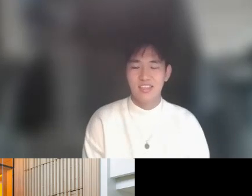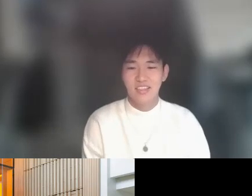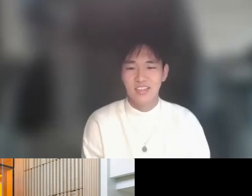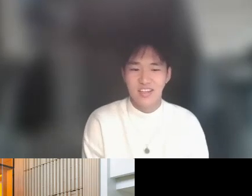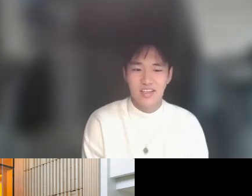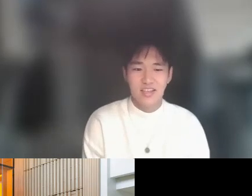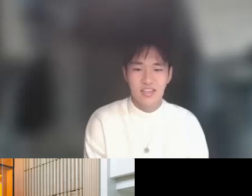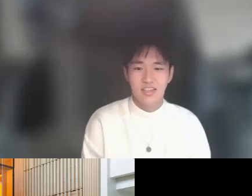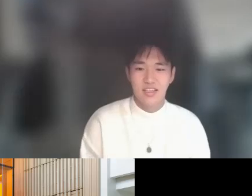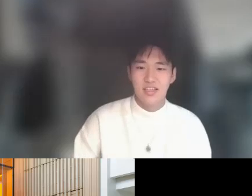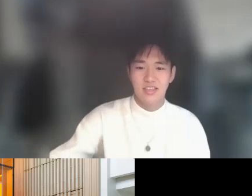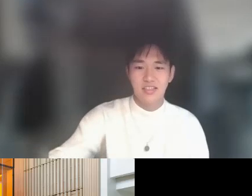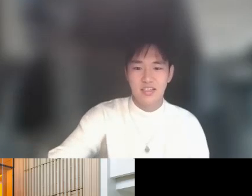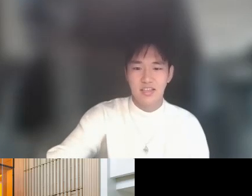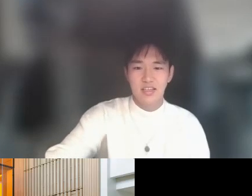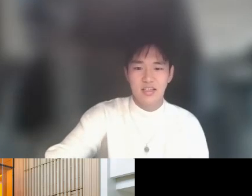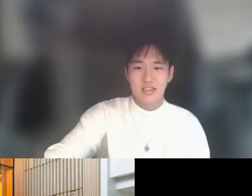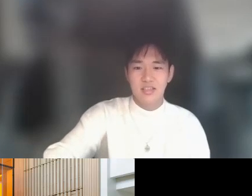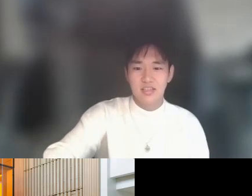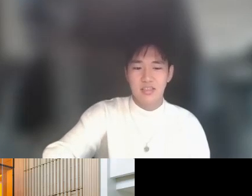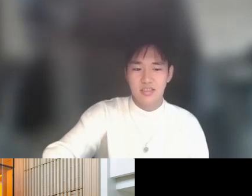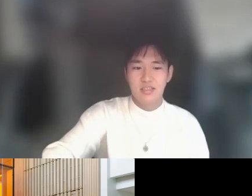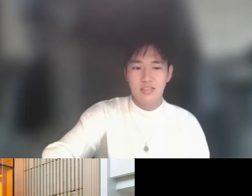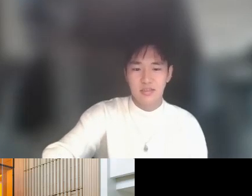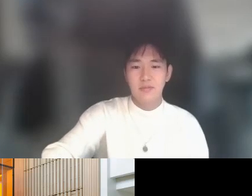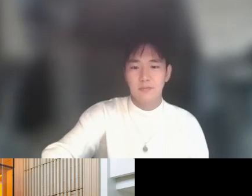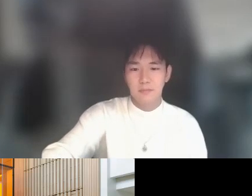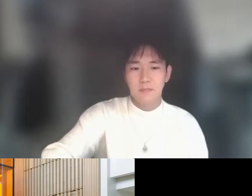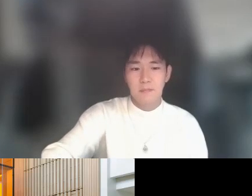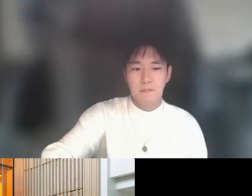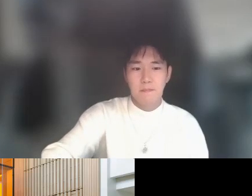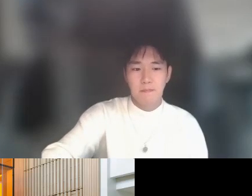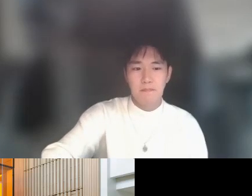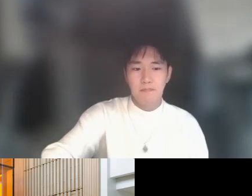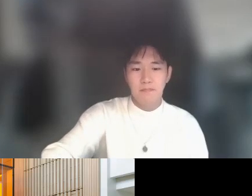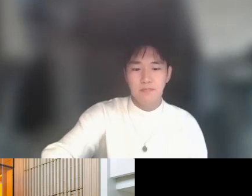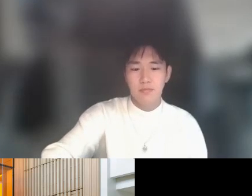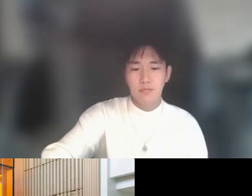We're joined by shiji hong and Maria Suzac, and they are going to answer some questions for us.